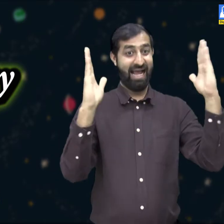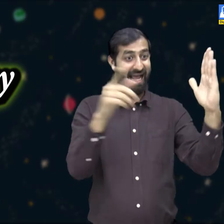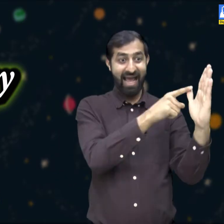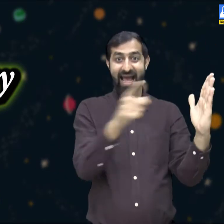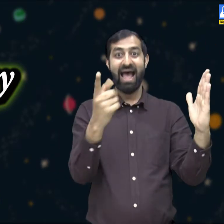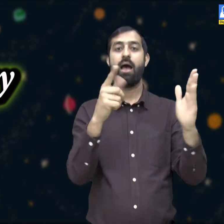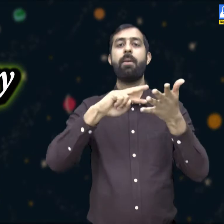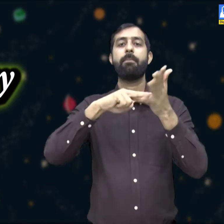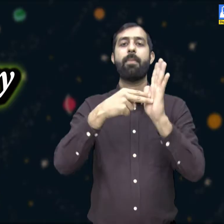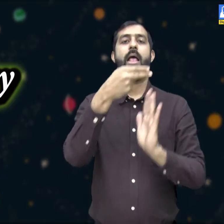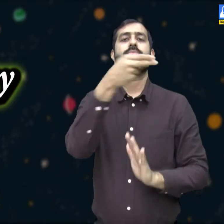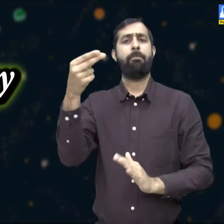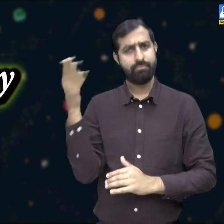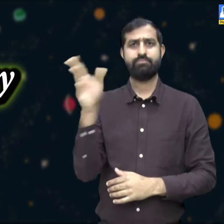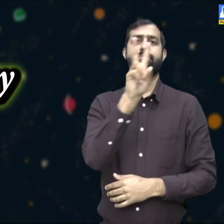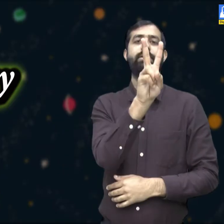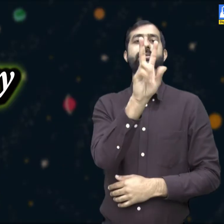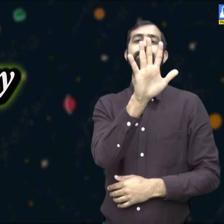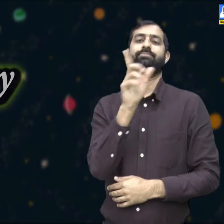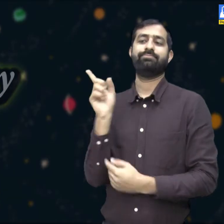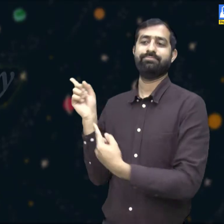A century is a period of hundred years.